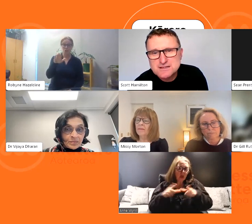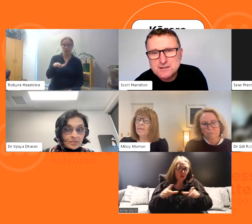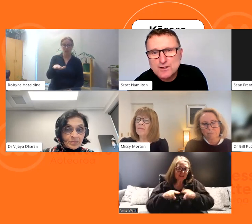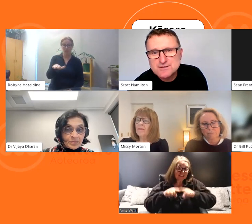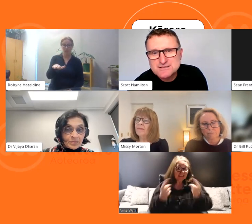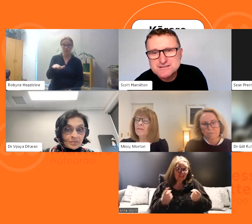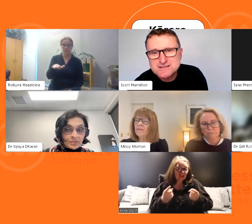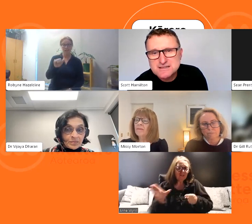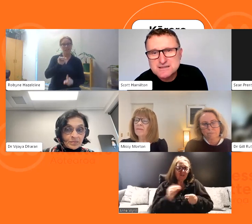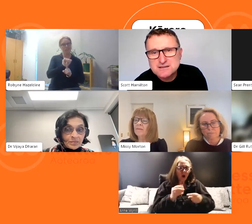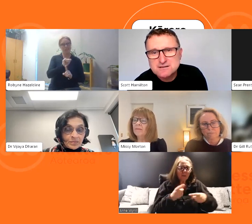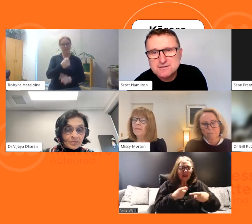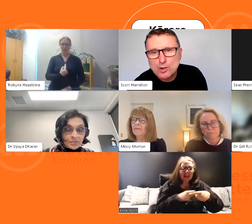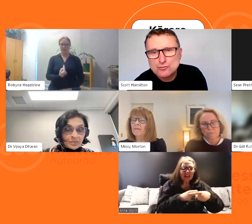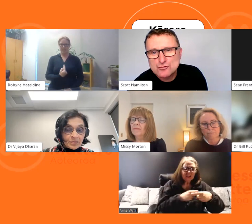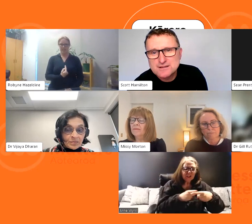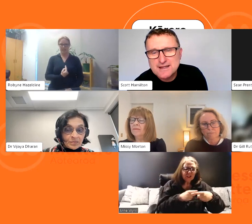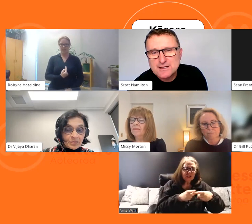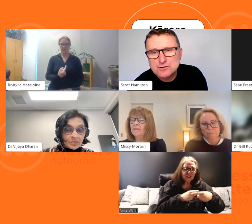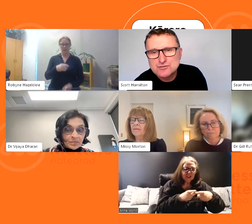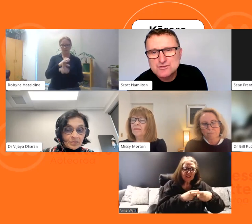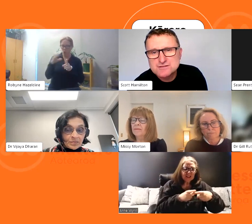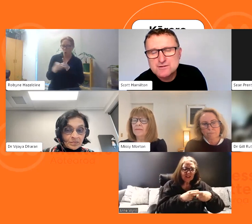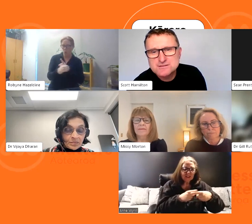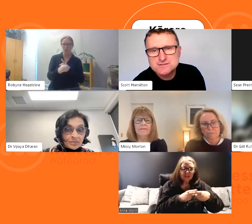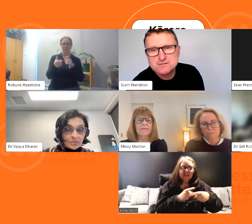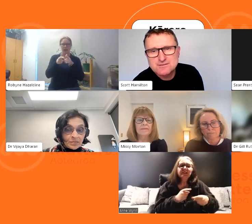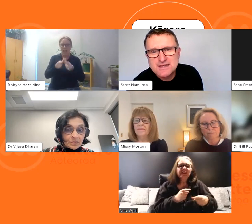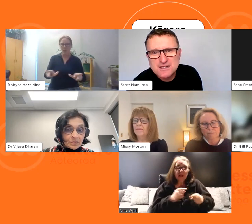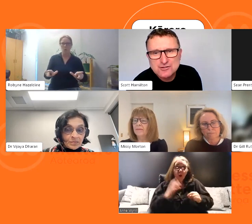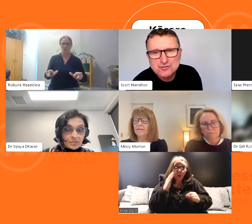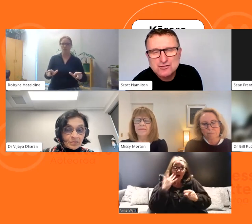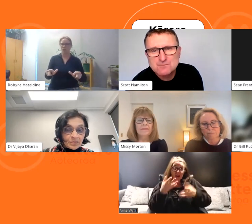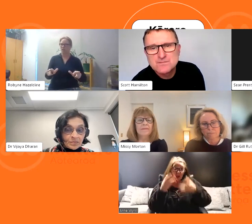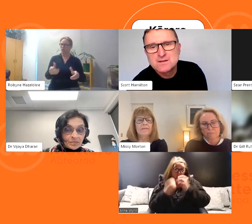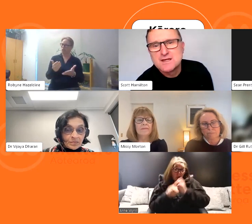their identity, the culture and language, it's very sort of English